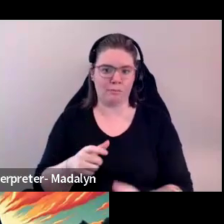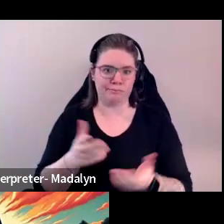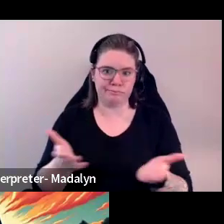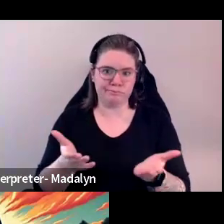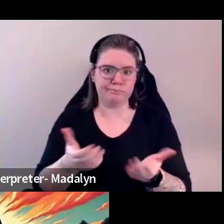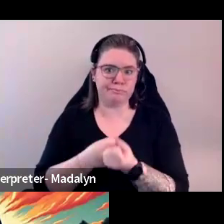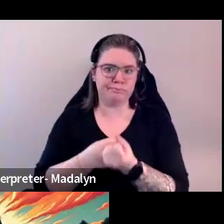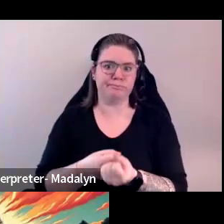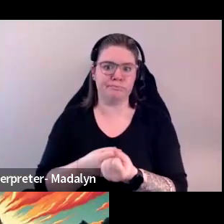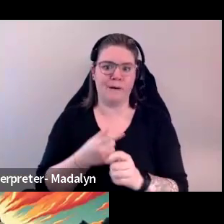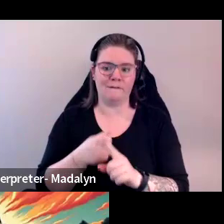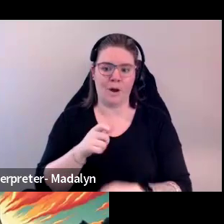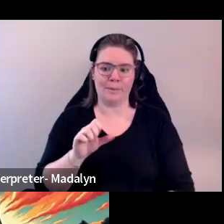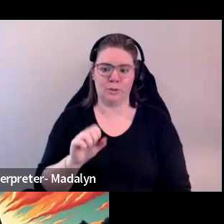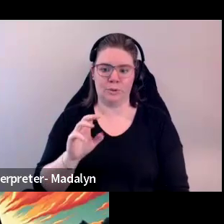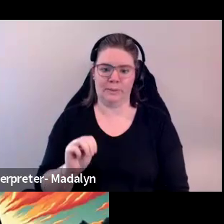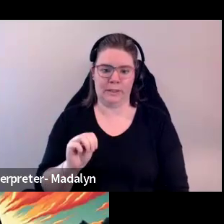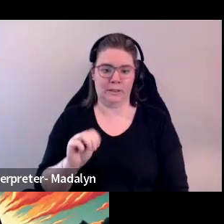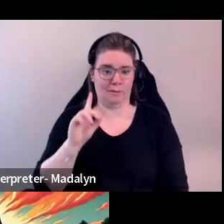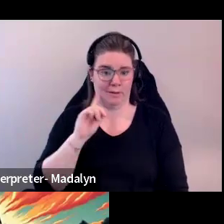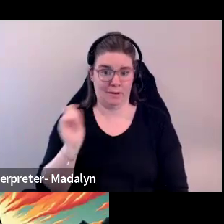Brooke Wilson (she/her): I think that all of that is valuable. But at the